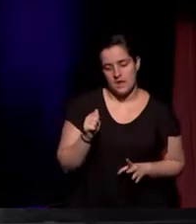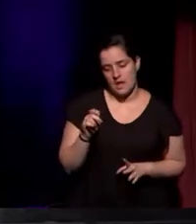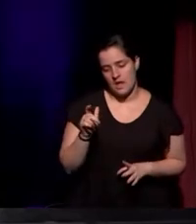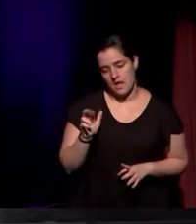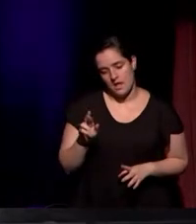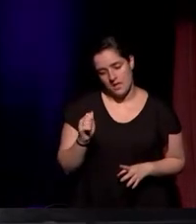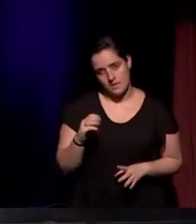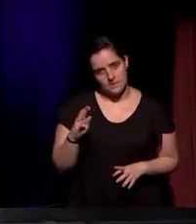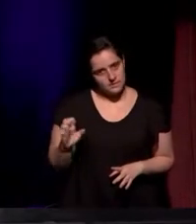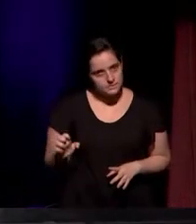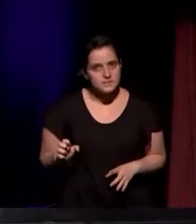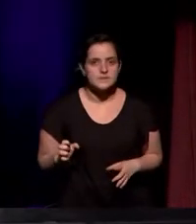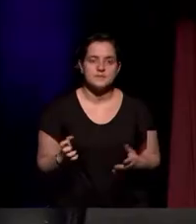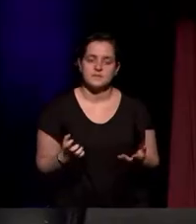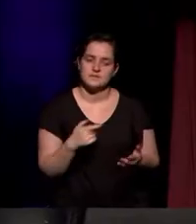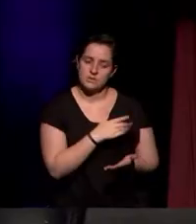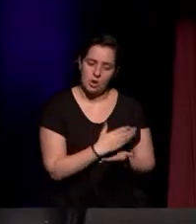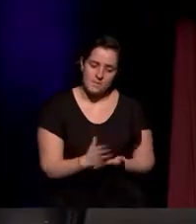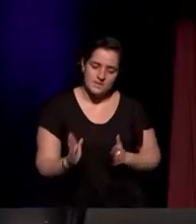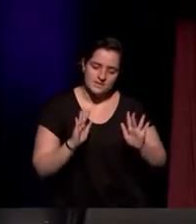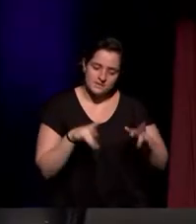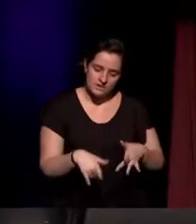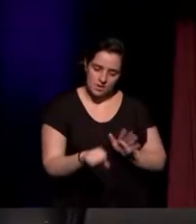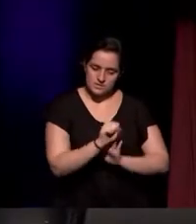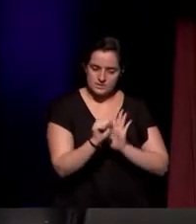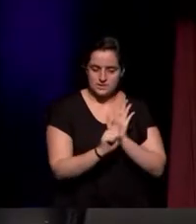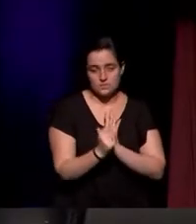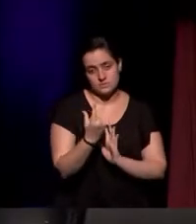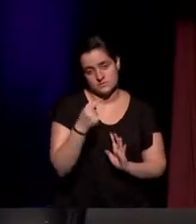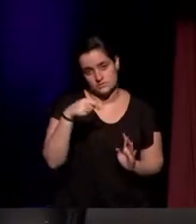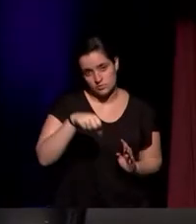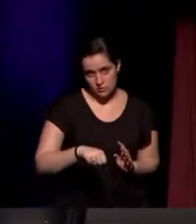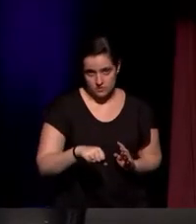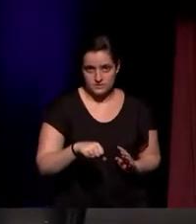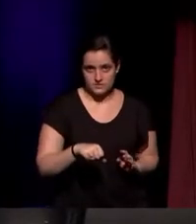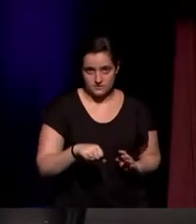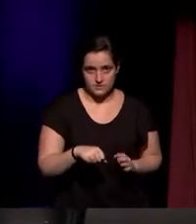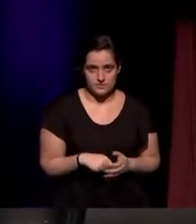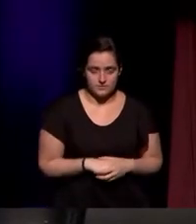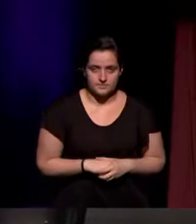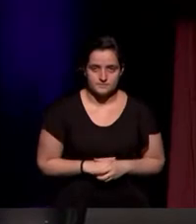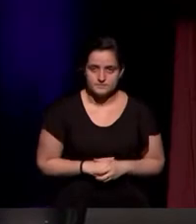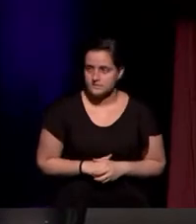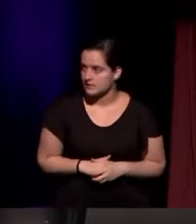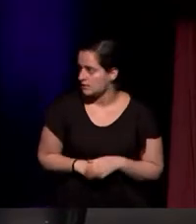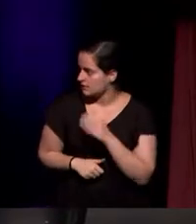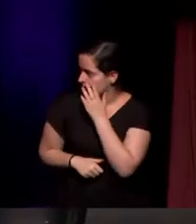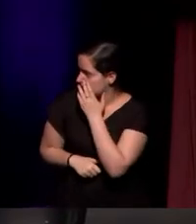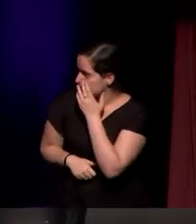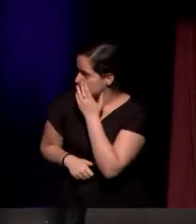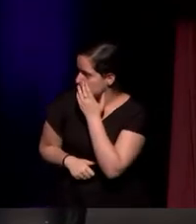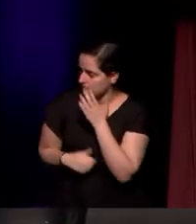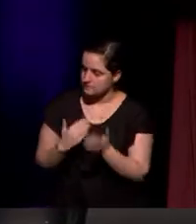it begins at the end and at the beginning of the nineteenth,